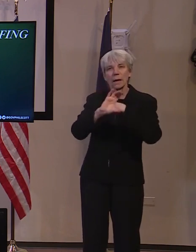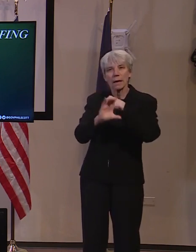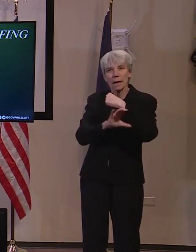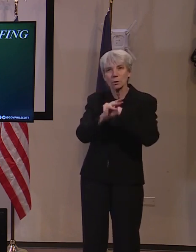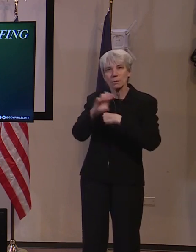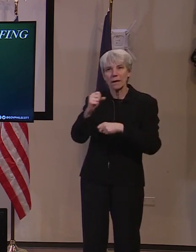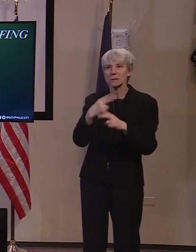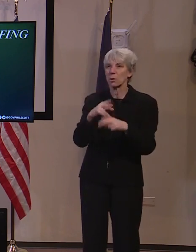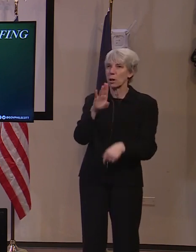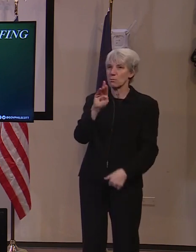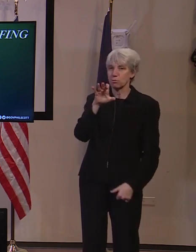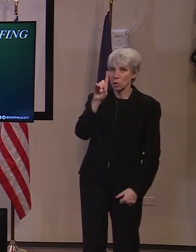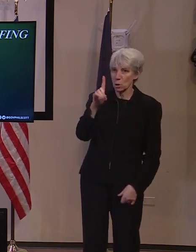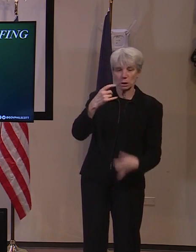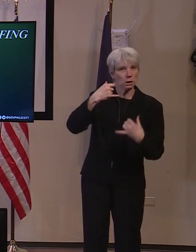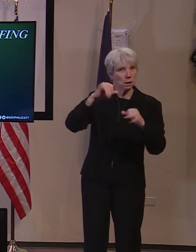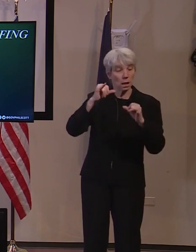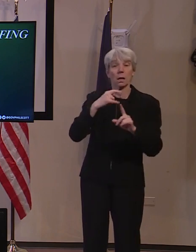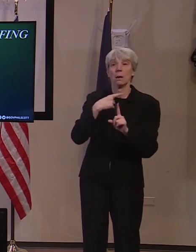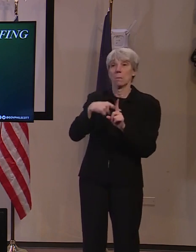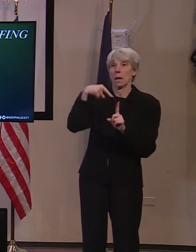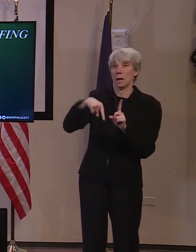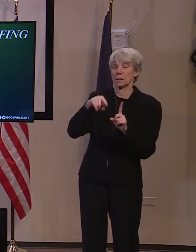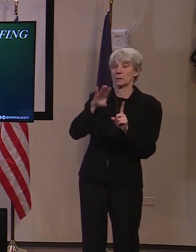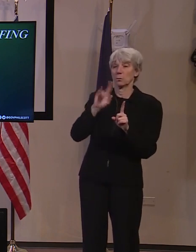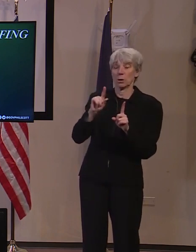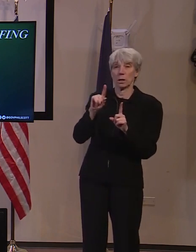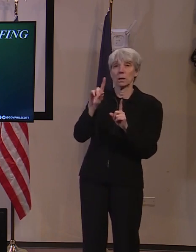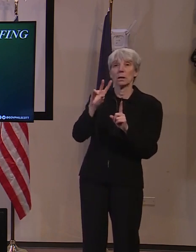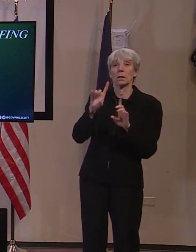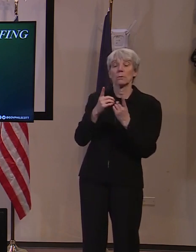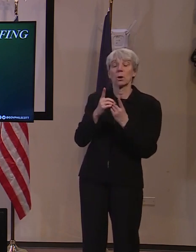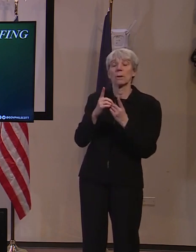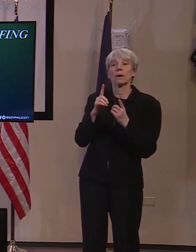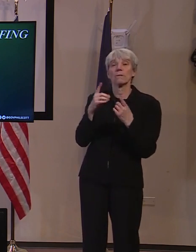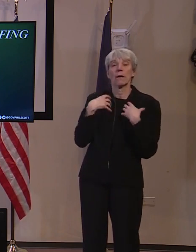Burlington continues to do wastewater sampling, and it has not been detected